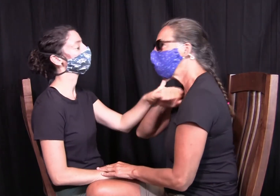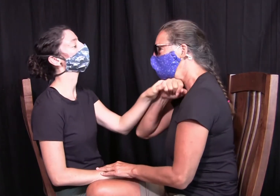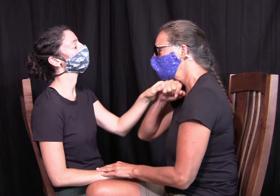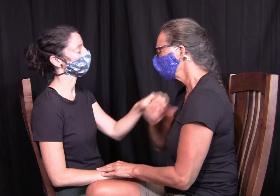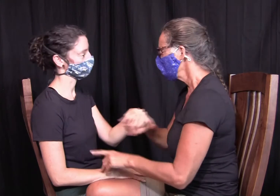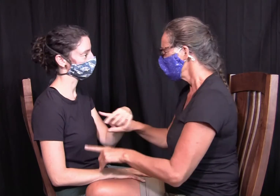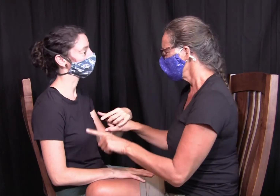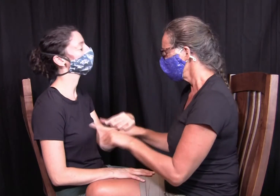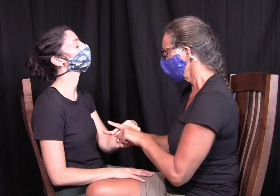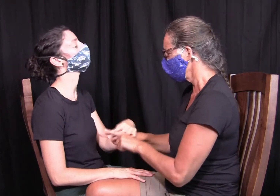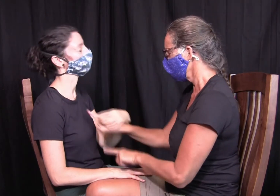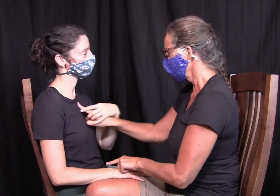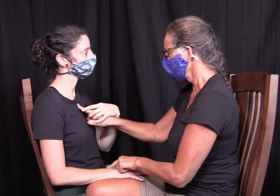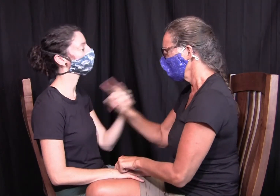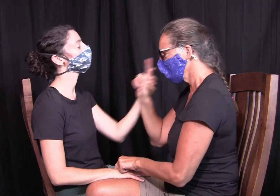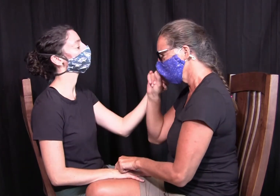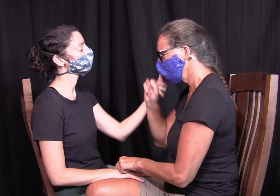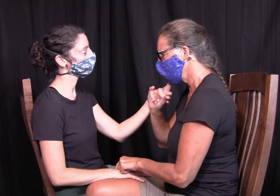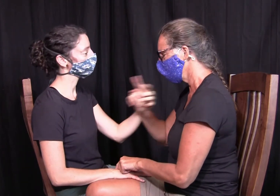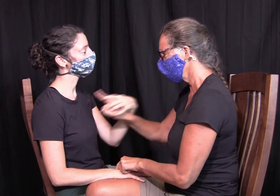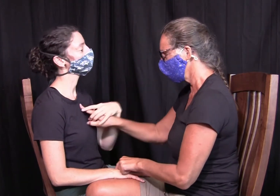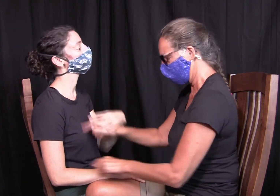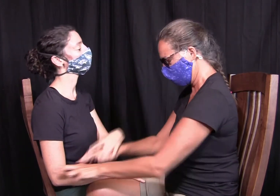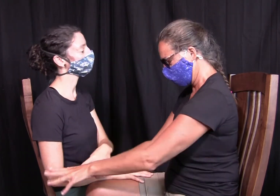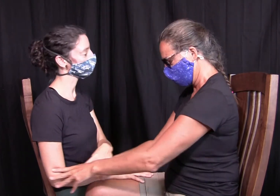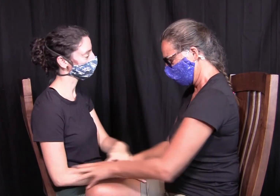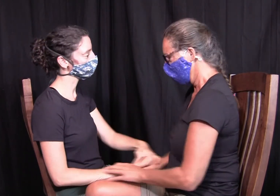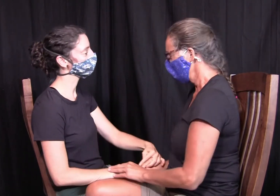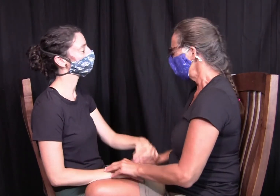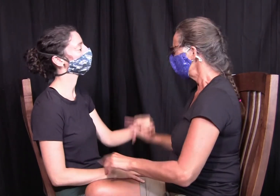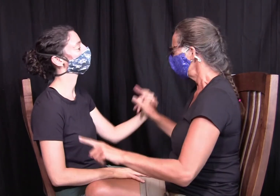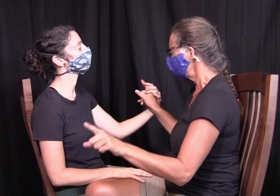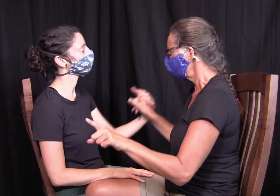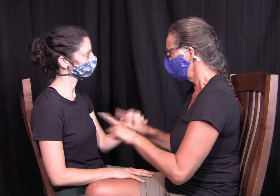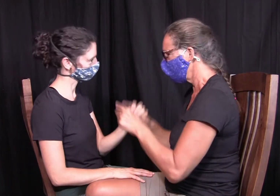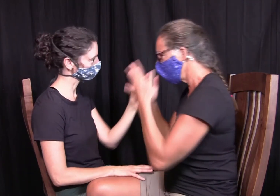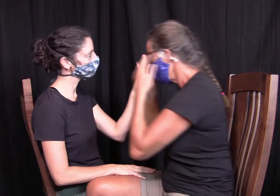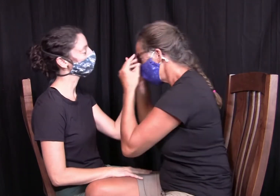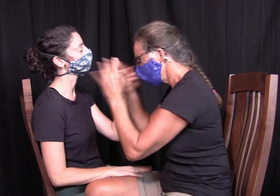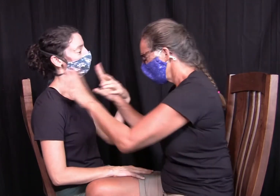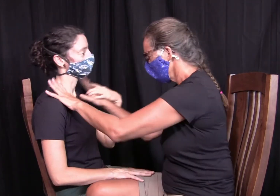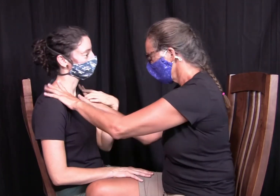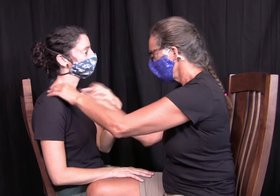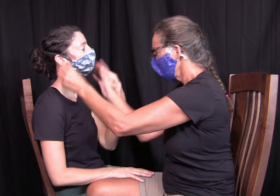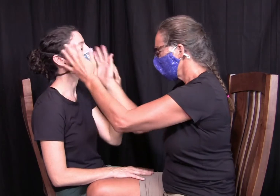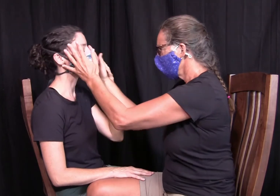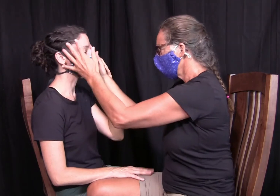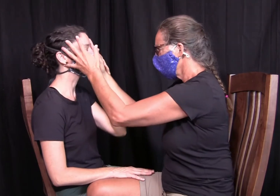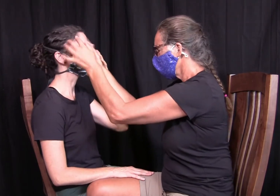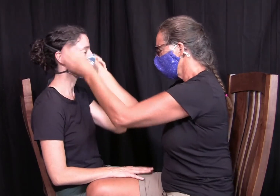like this one, as it flows down through the arm and hand, directly to my leg, reverberating through my nerve receptors,